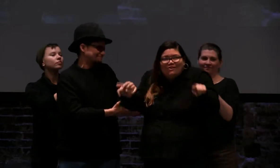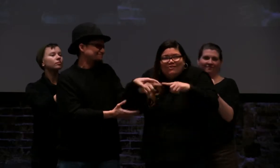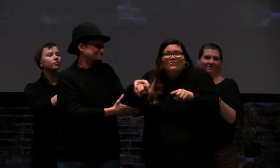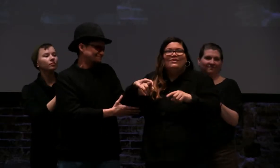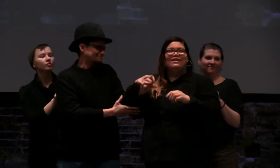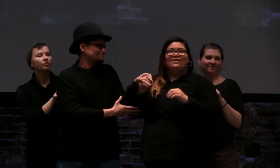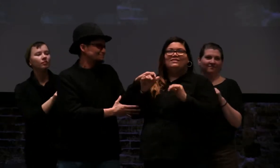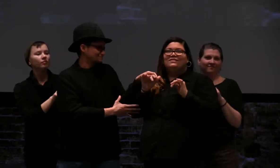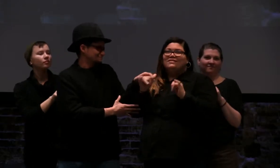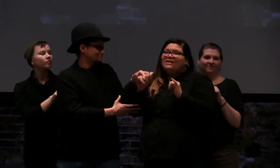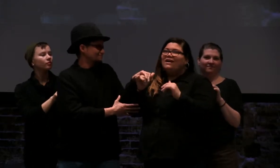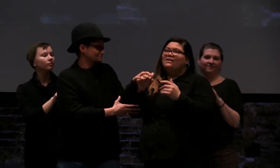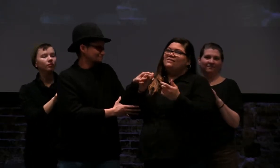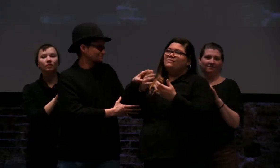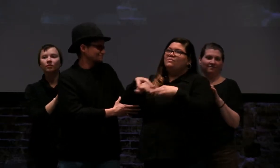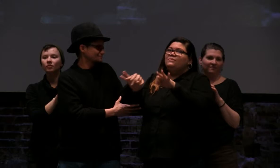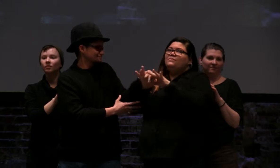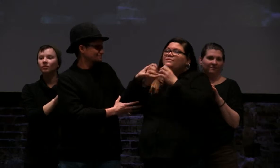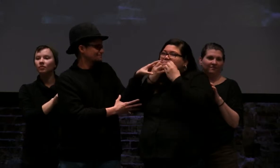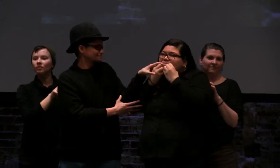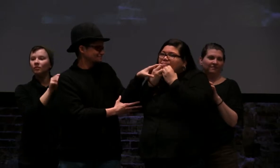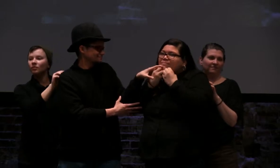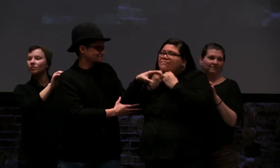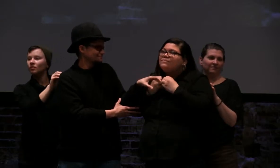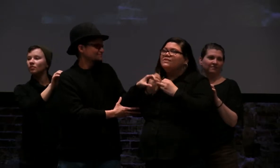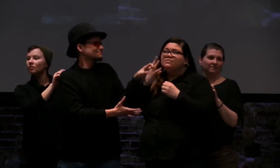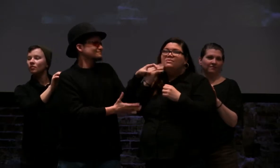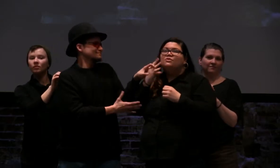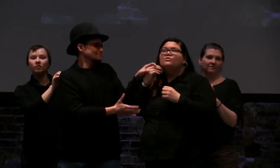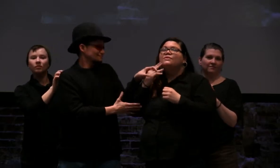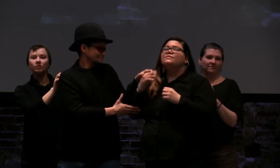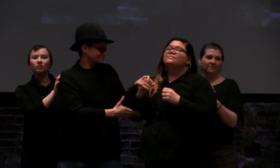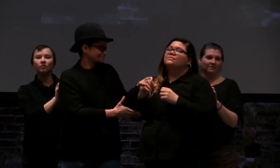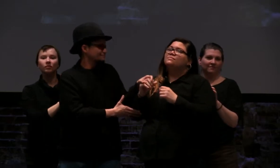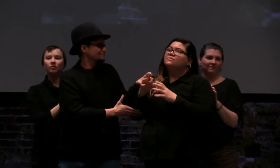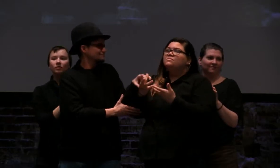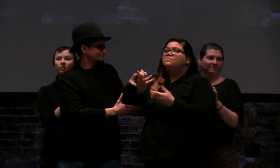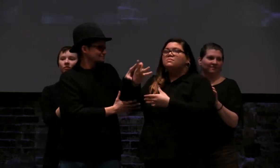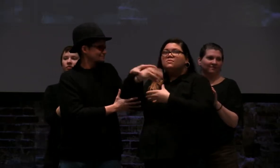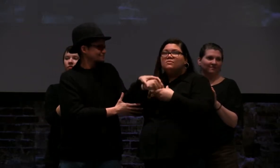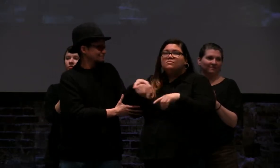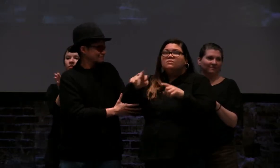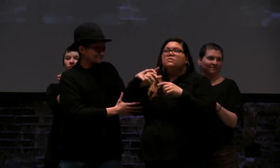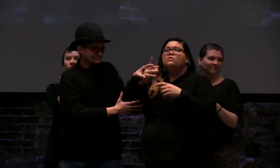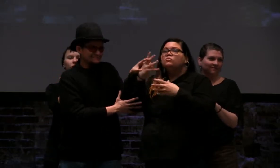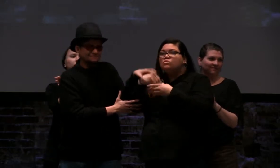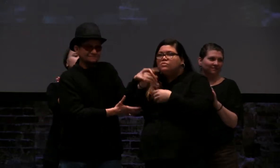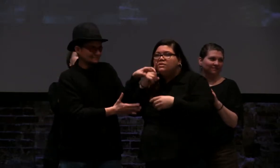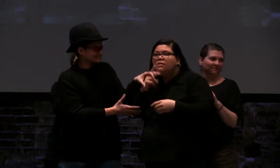We've learned so much. We feel you. We are still excited to continue learning